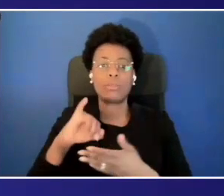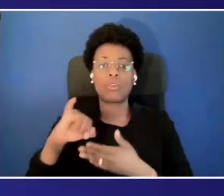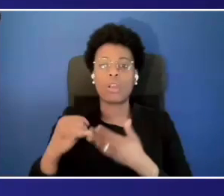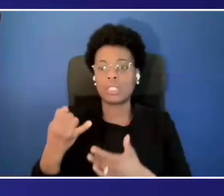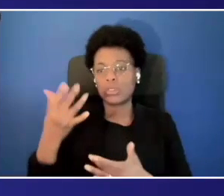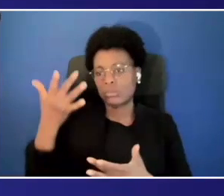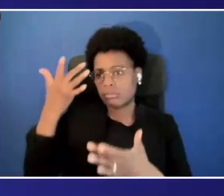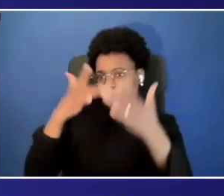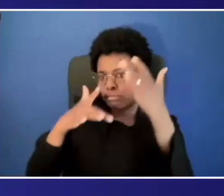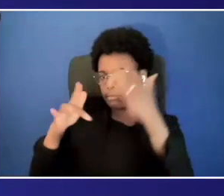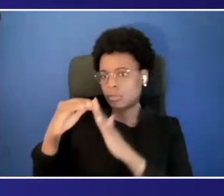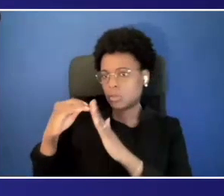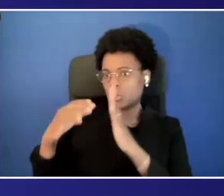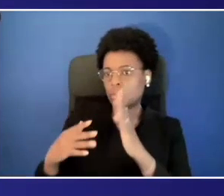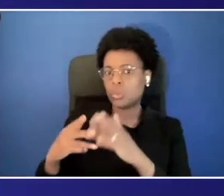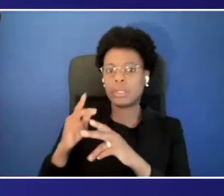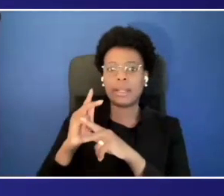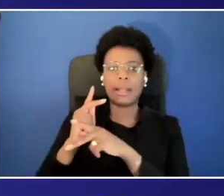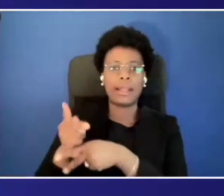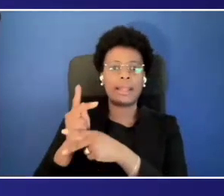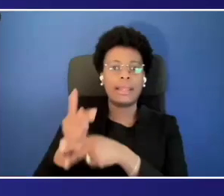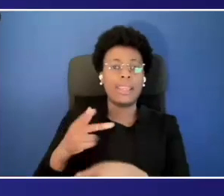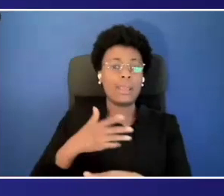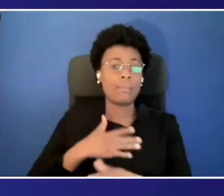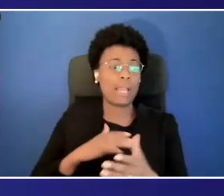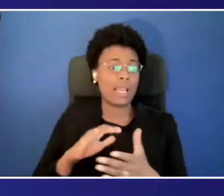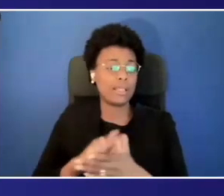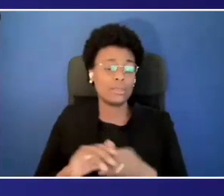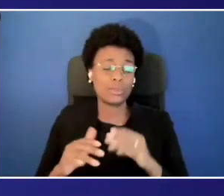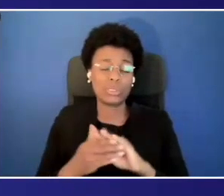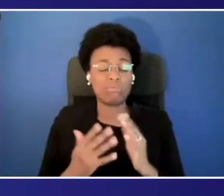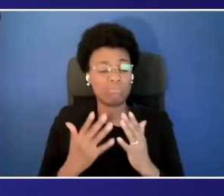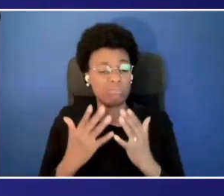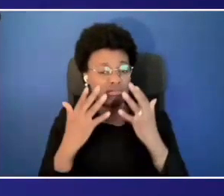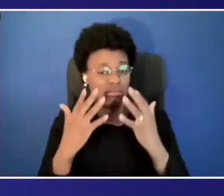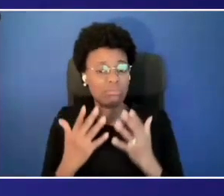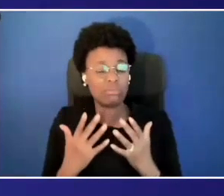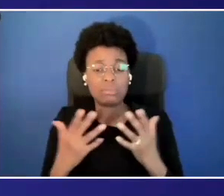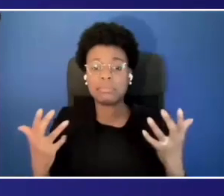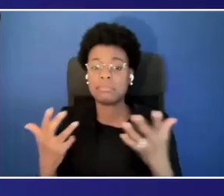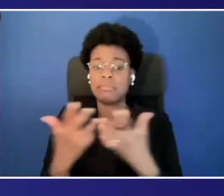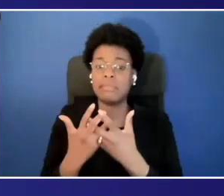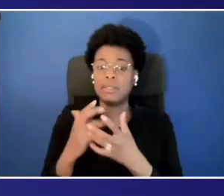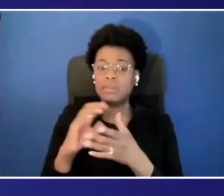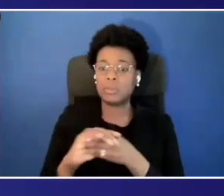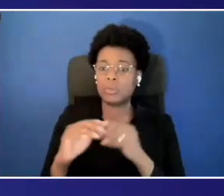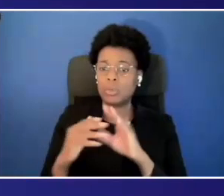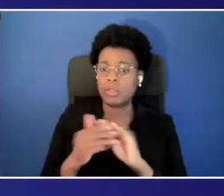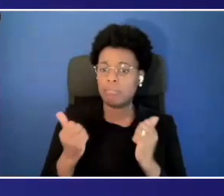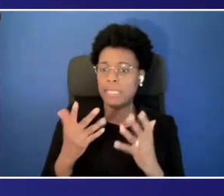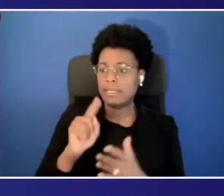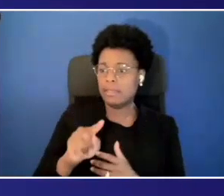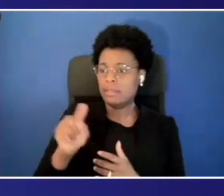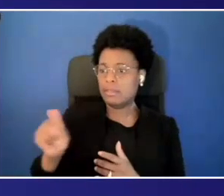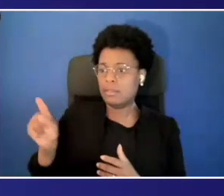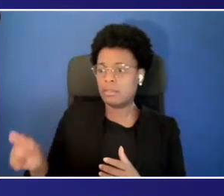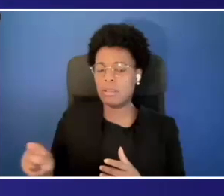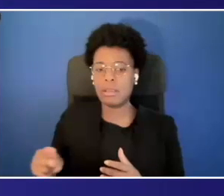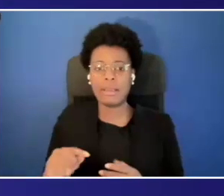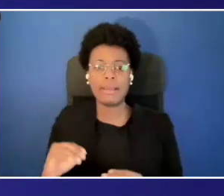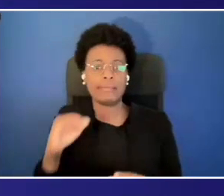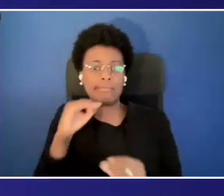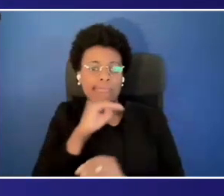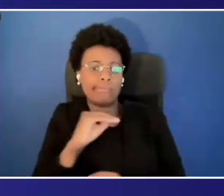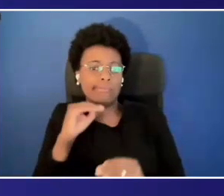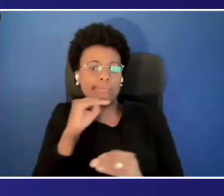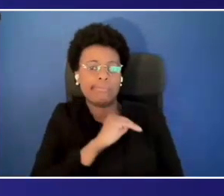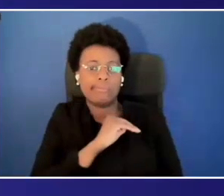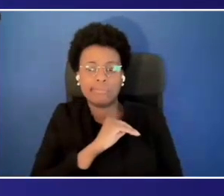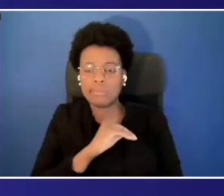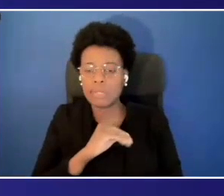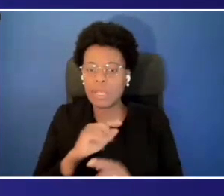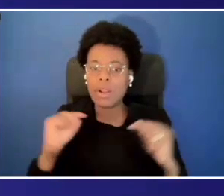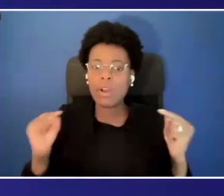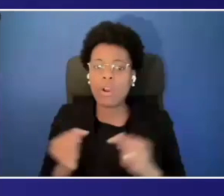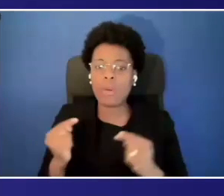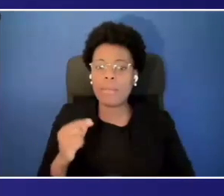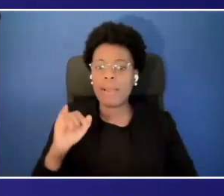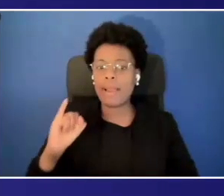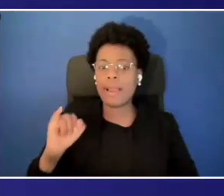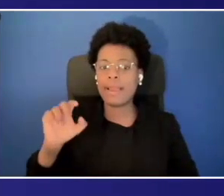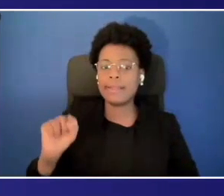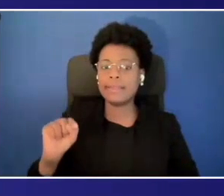Unfortunately, my story reflects The experience of many others who are misled and harmed by IT and other predatorial institute.